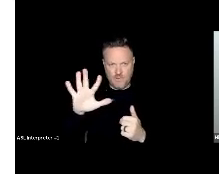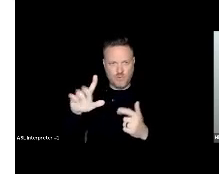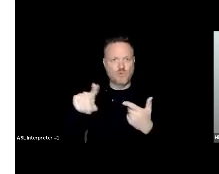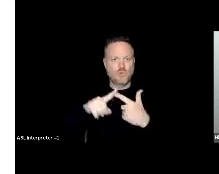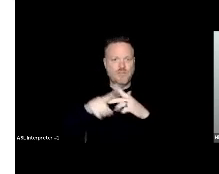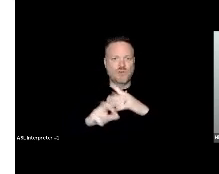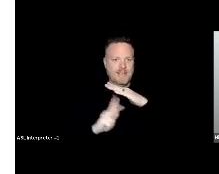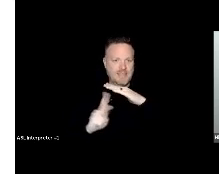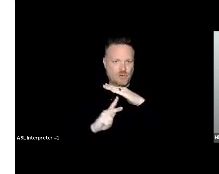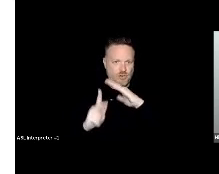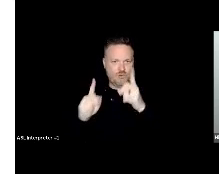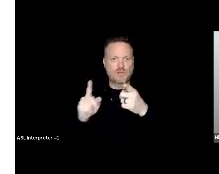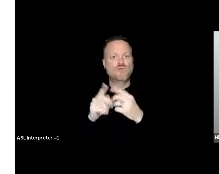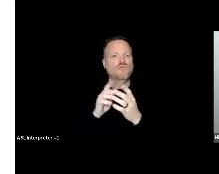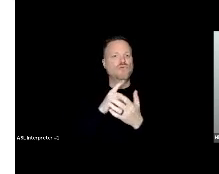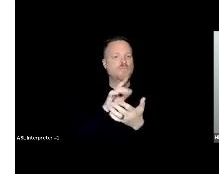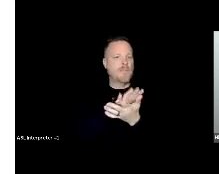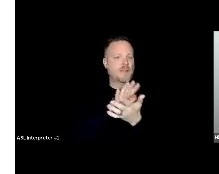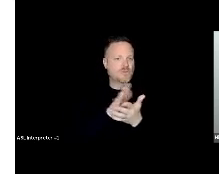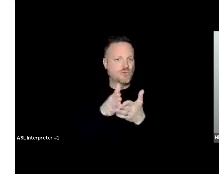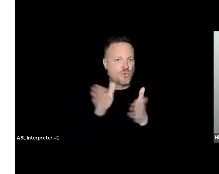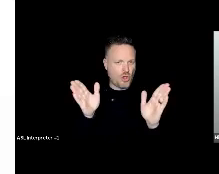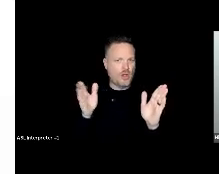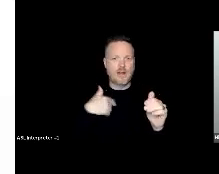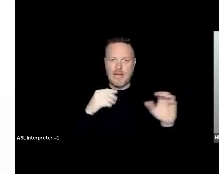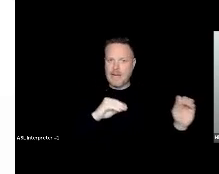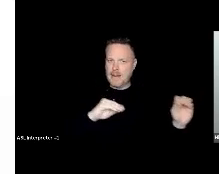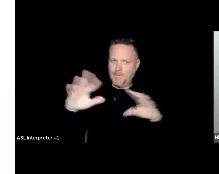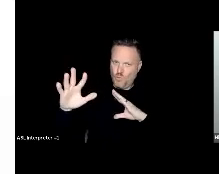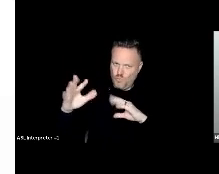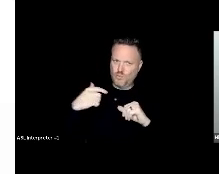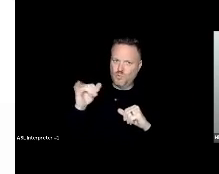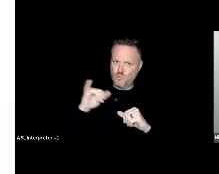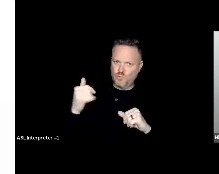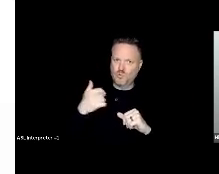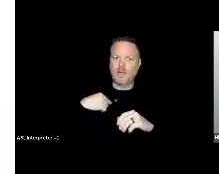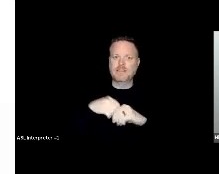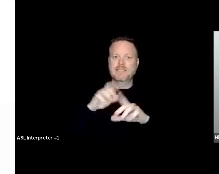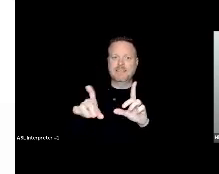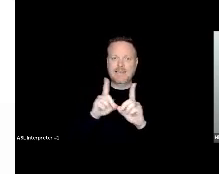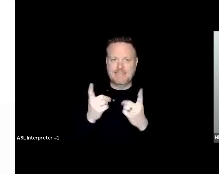He went to a public school. I moved. I was in a district that I could afford.